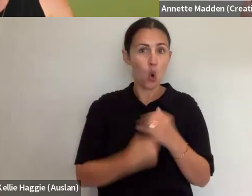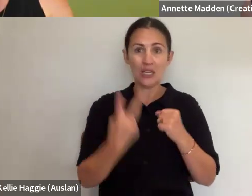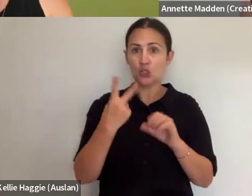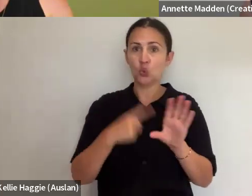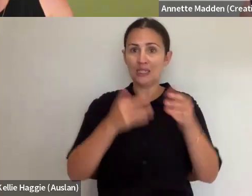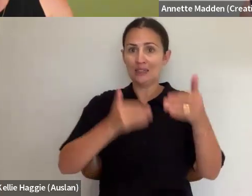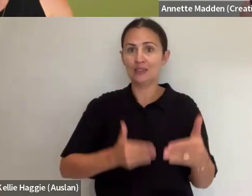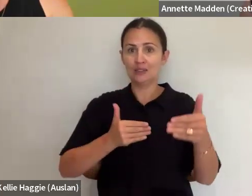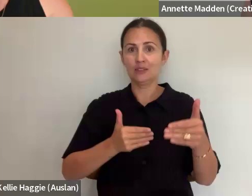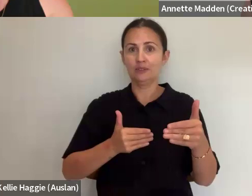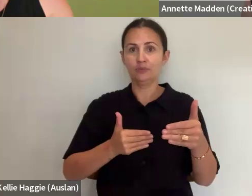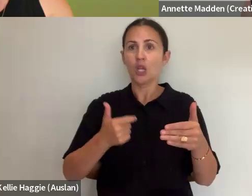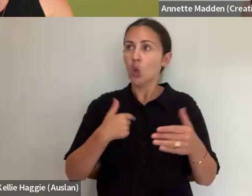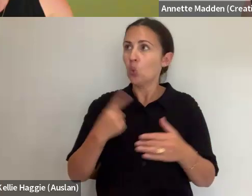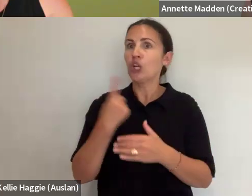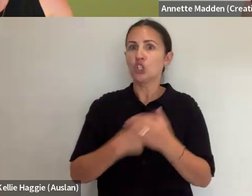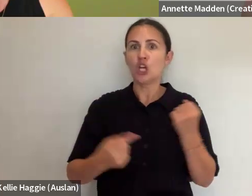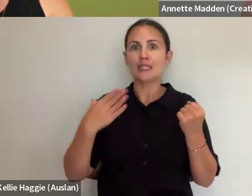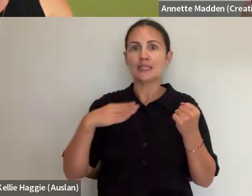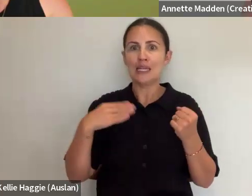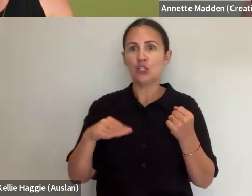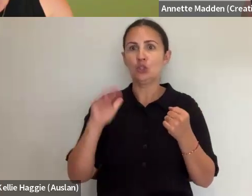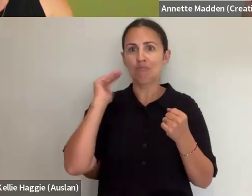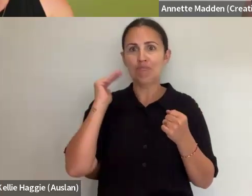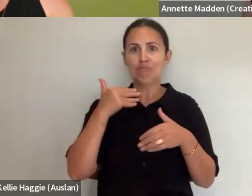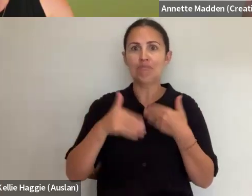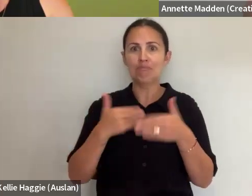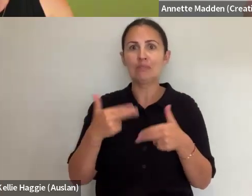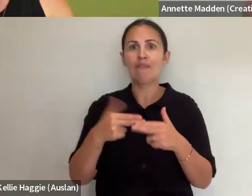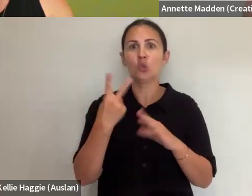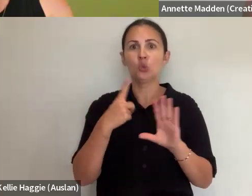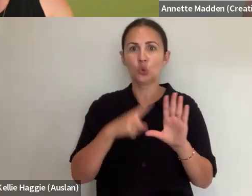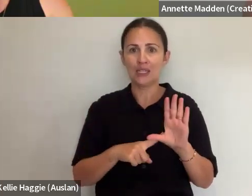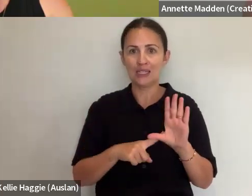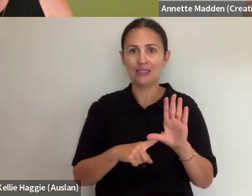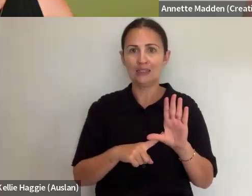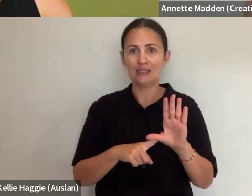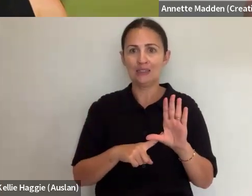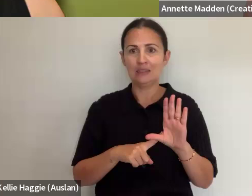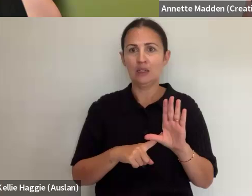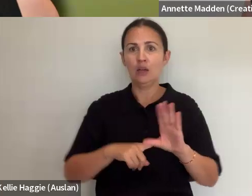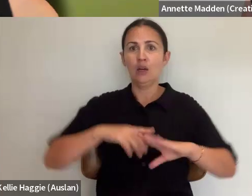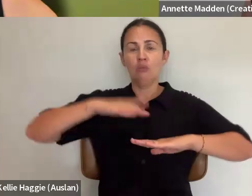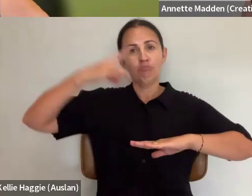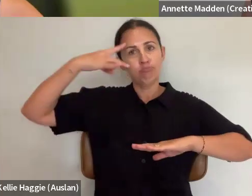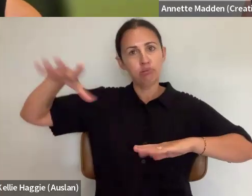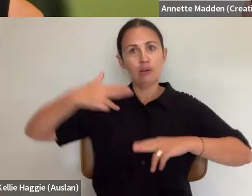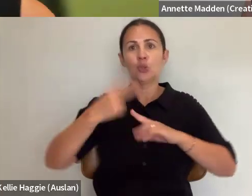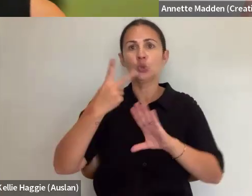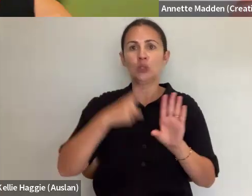years is a great thing to do, but it's also OK if these two years are about, we need